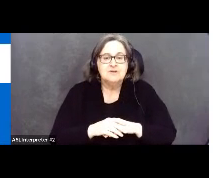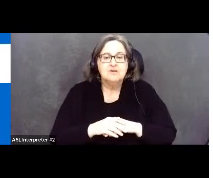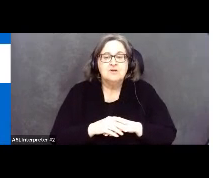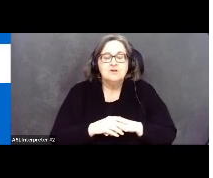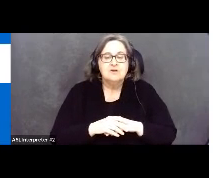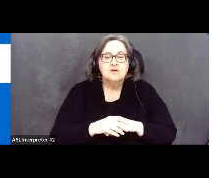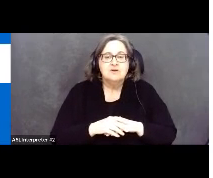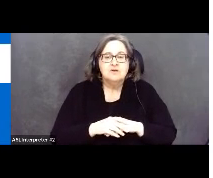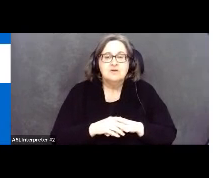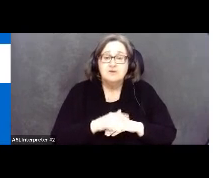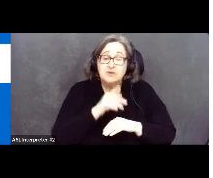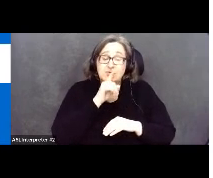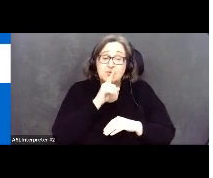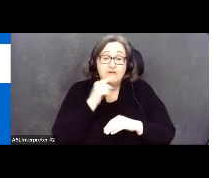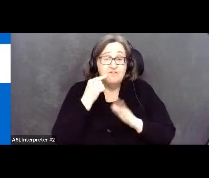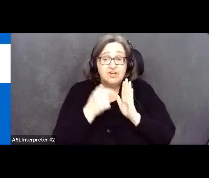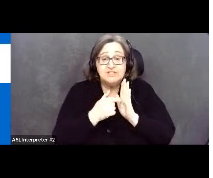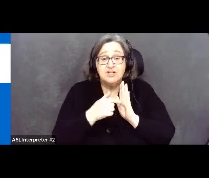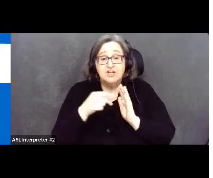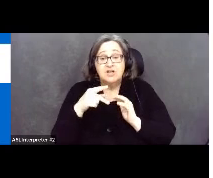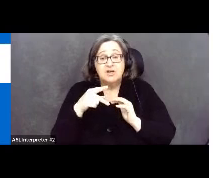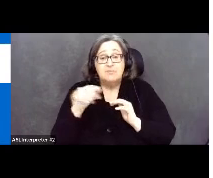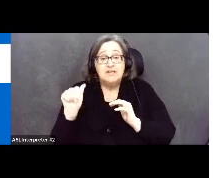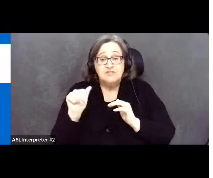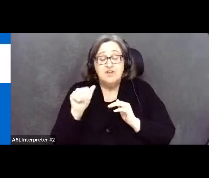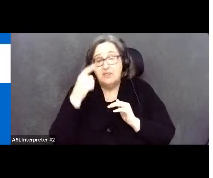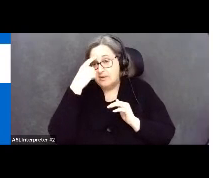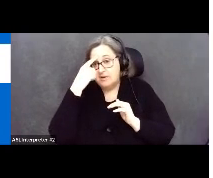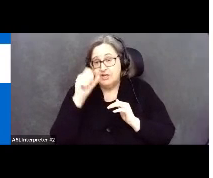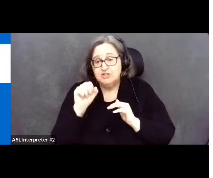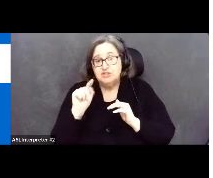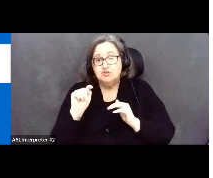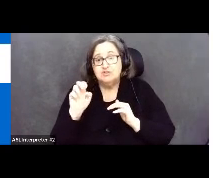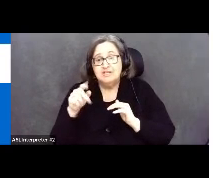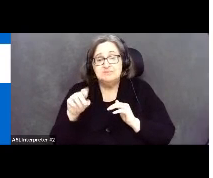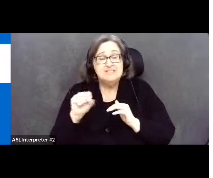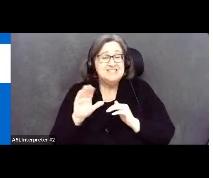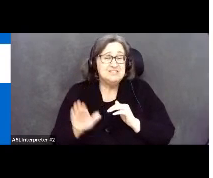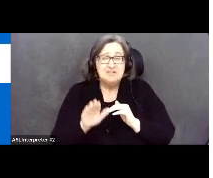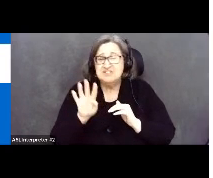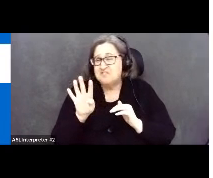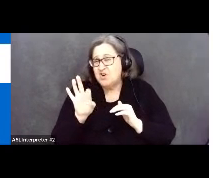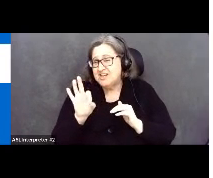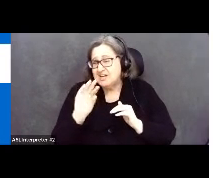In all realist, in Pennsylvania, the BrainSTEPS program, it is about 49% of our students